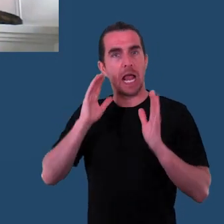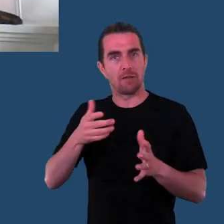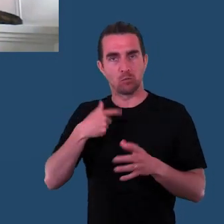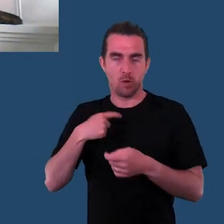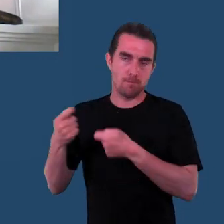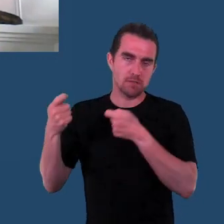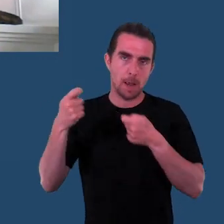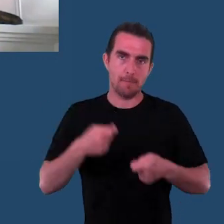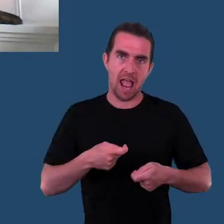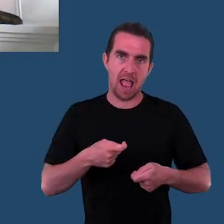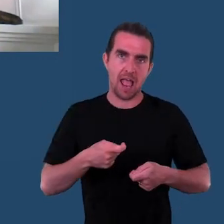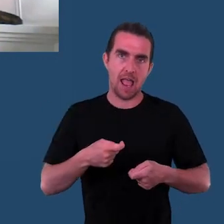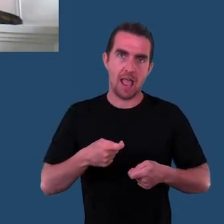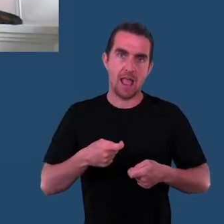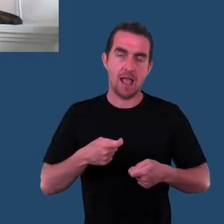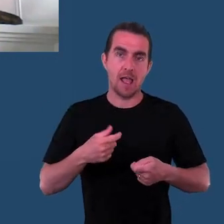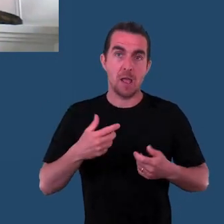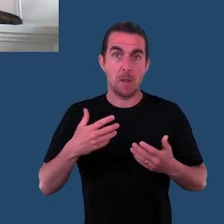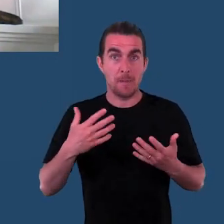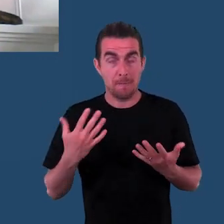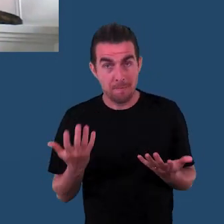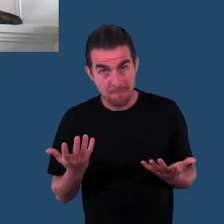the environment that you're bringing that animal back into.